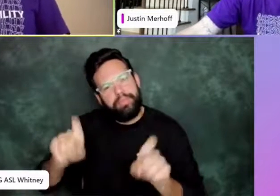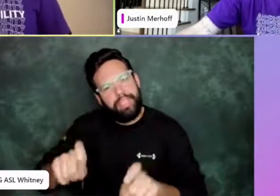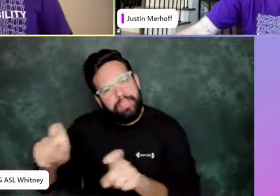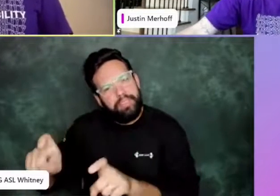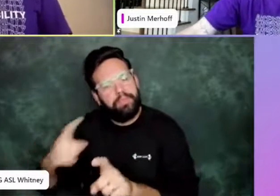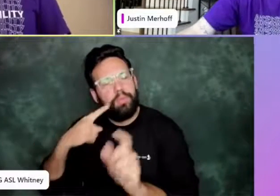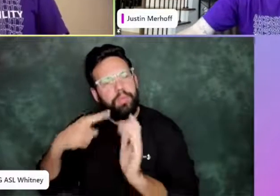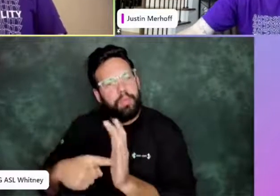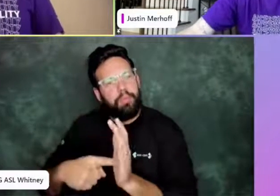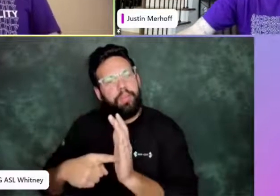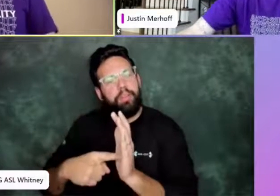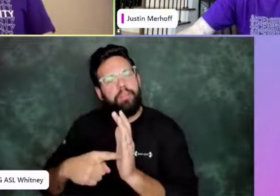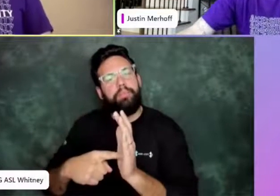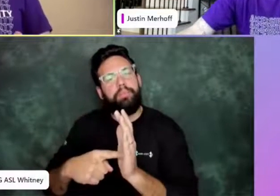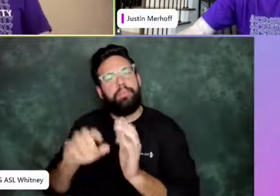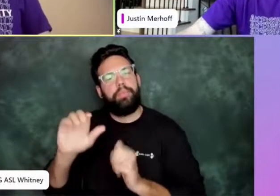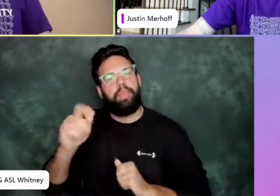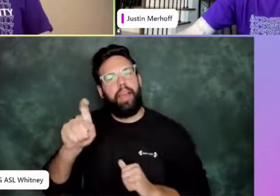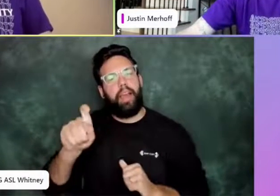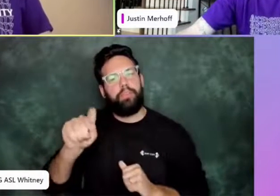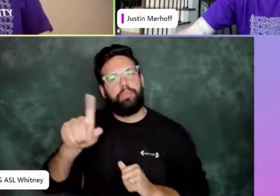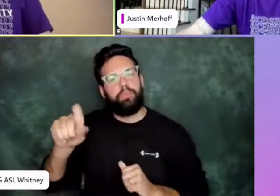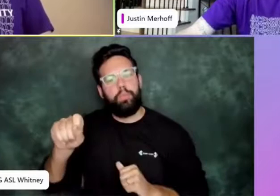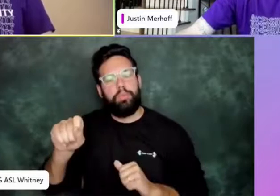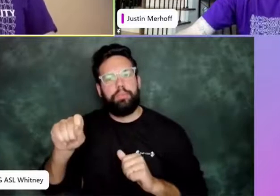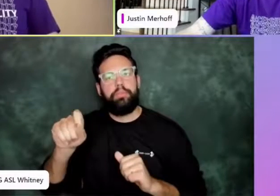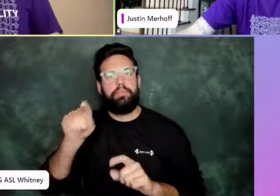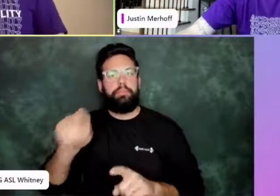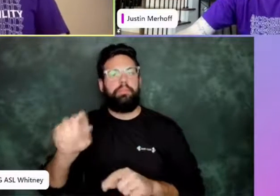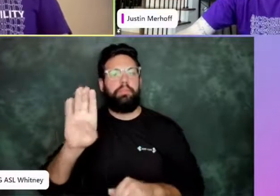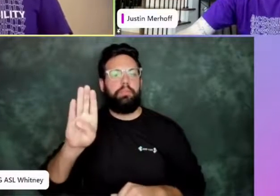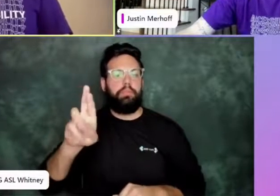that has significantly more coverage up to percentages in the mid '80s I think.